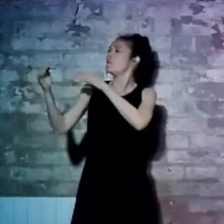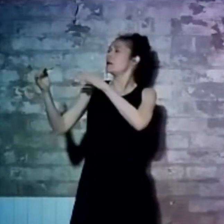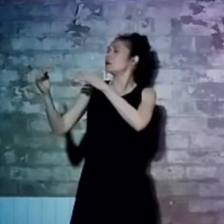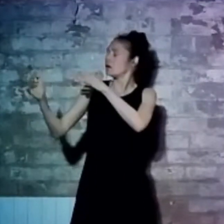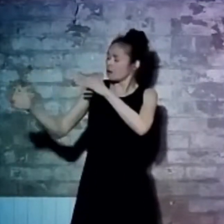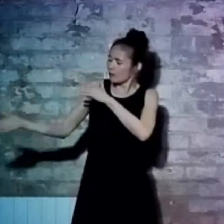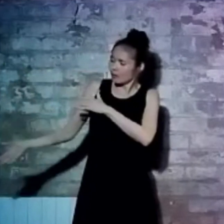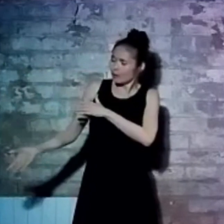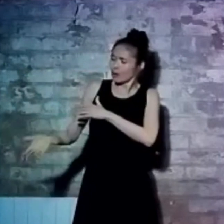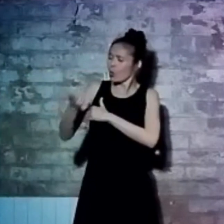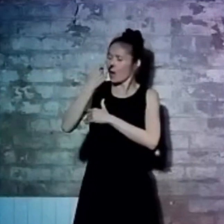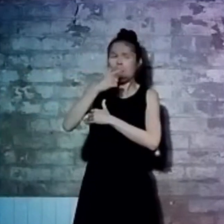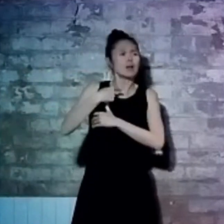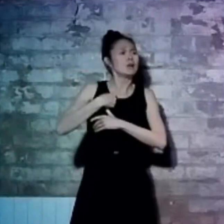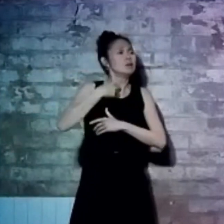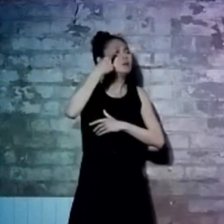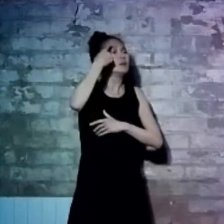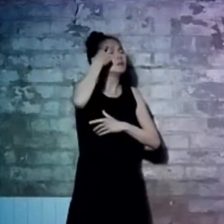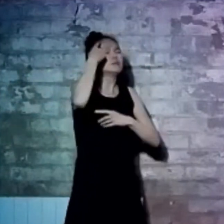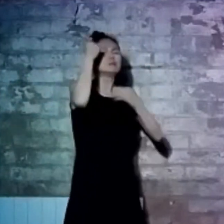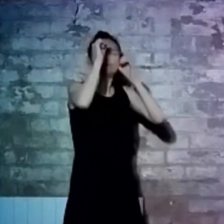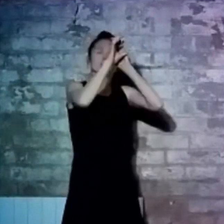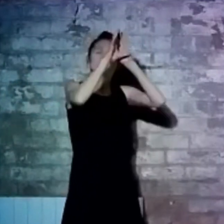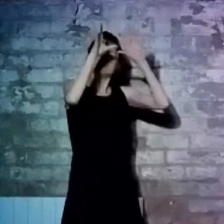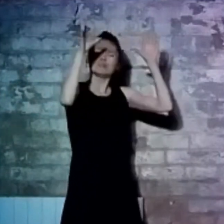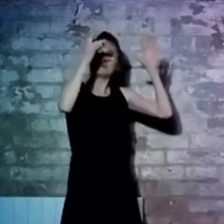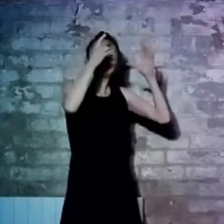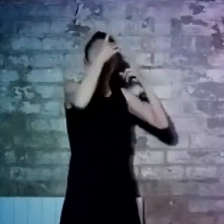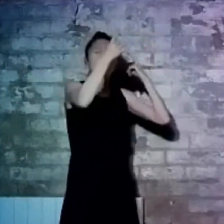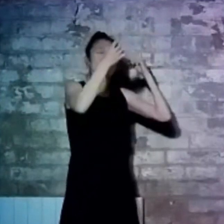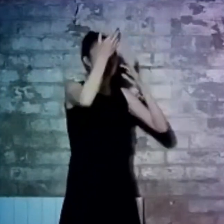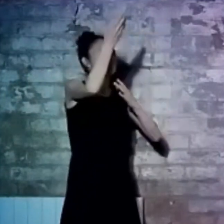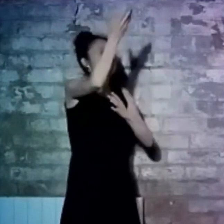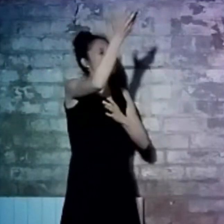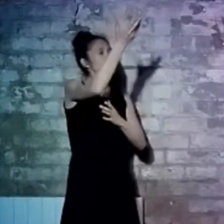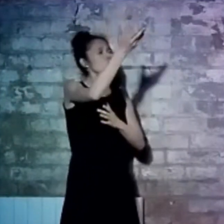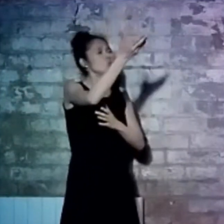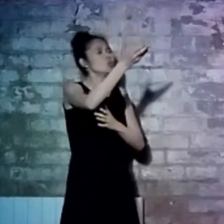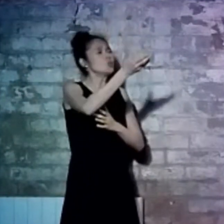I will think of thee; and in thinking manifest yearning.